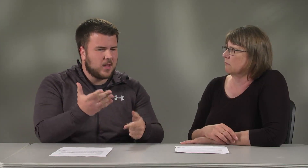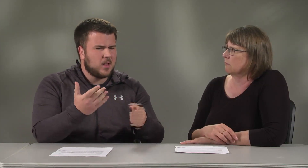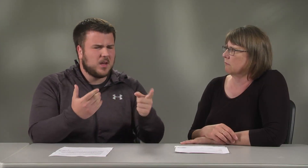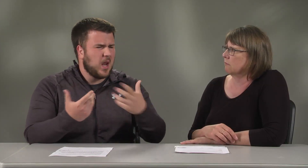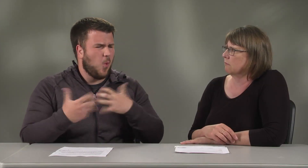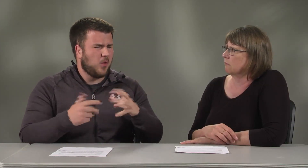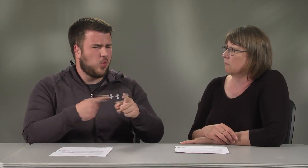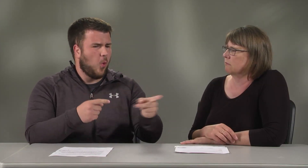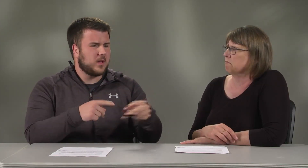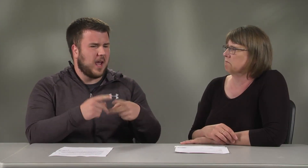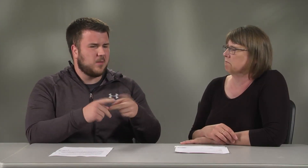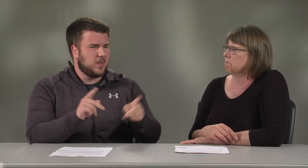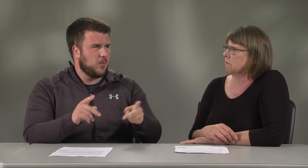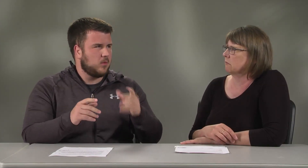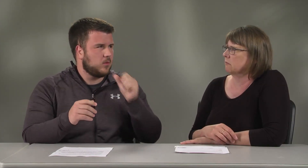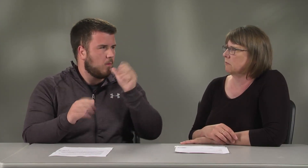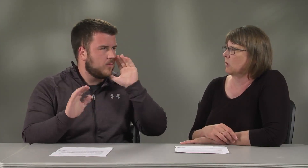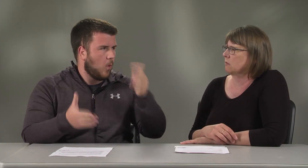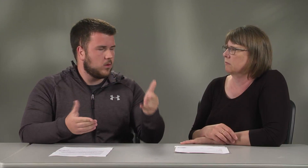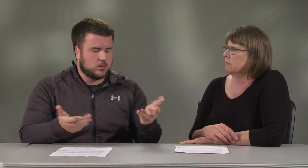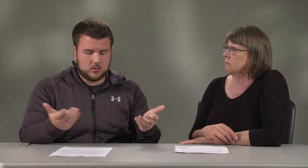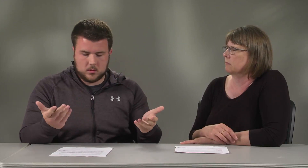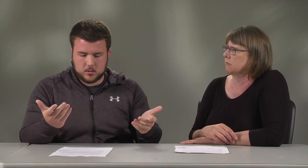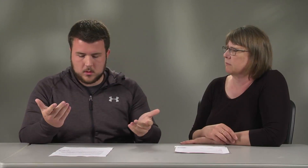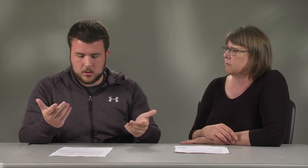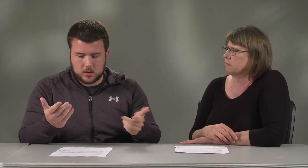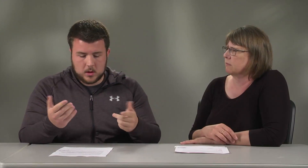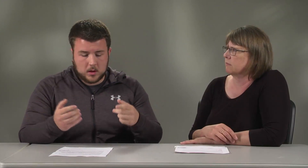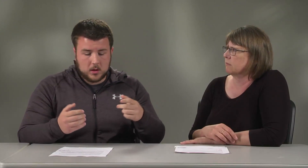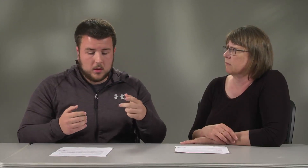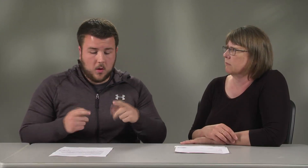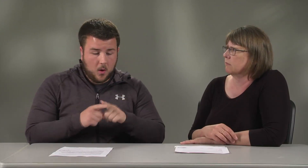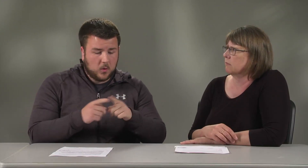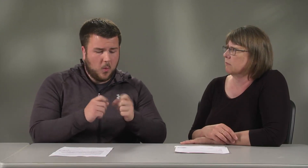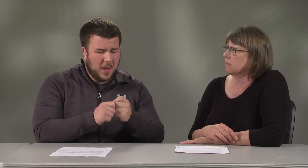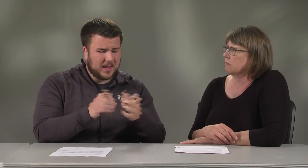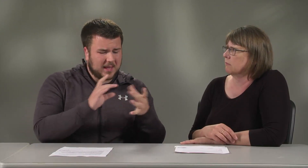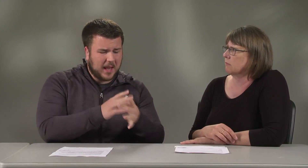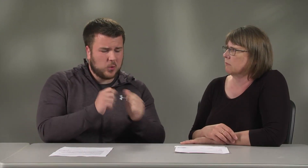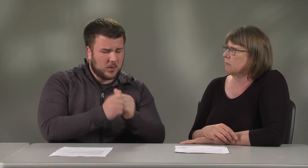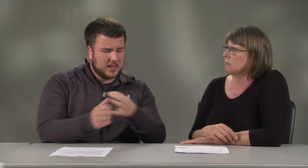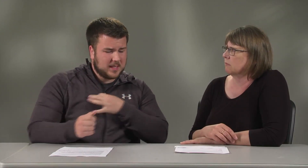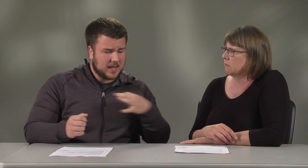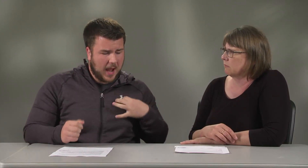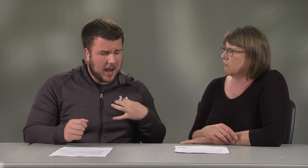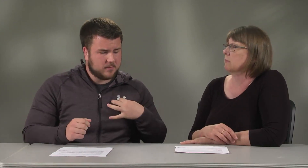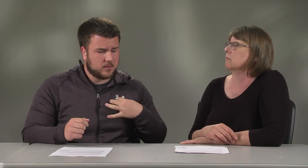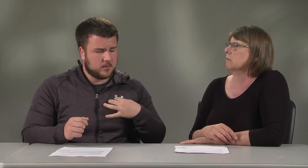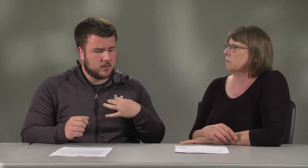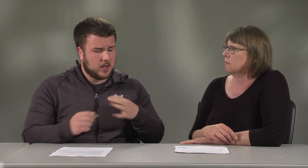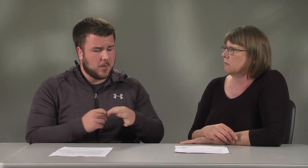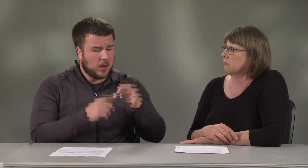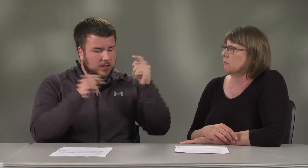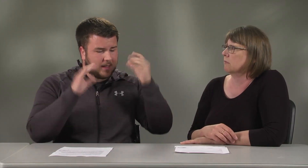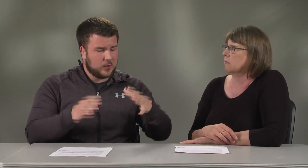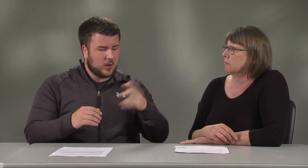people who are teasing or bullying you, that's not the type of person you wanna be around. Also, it's important to make connections with staff,